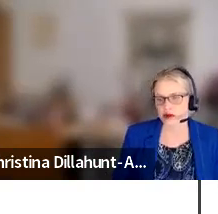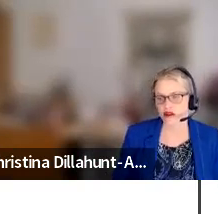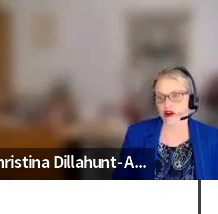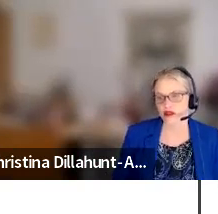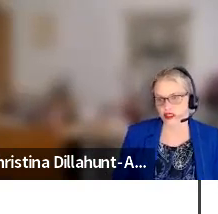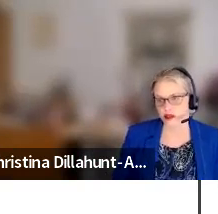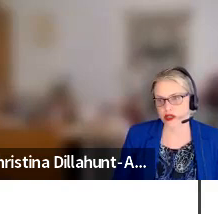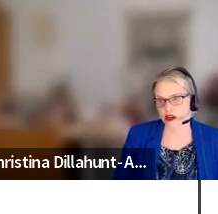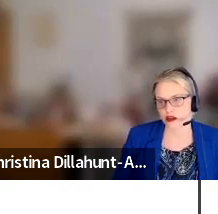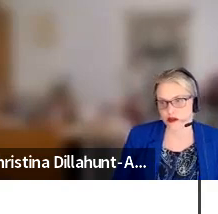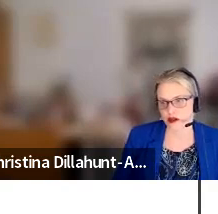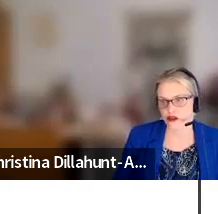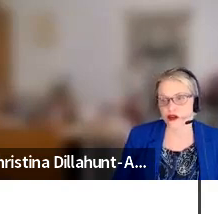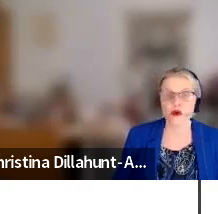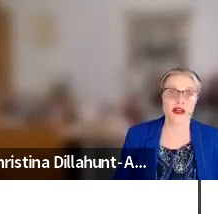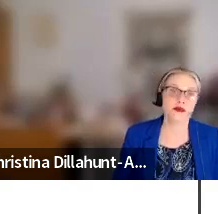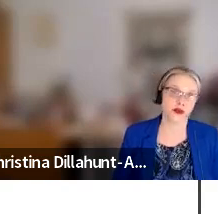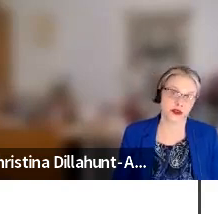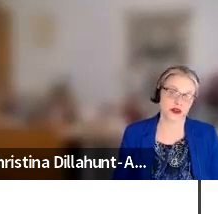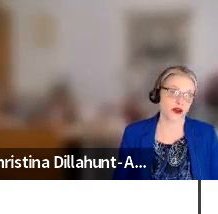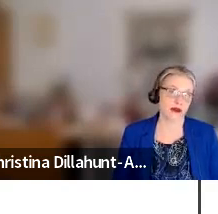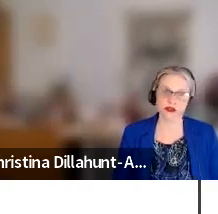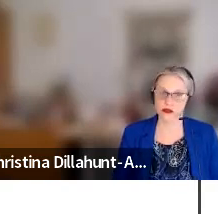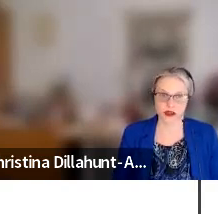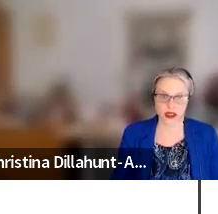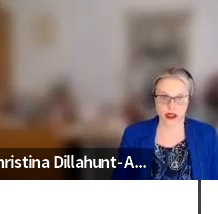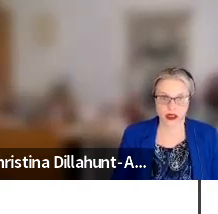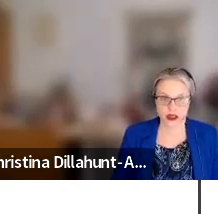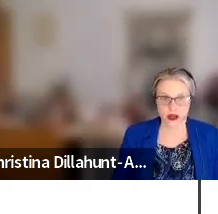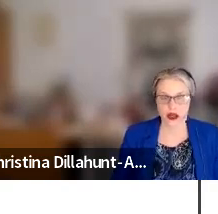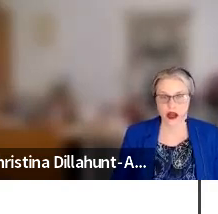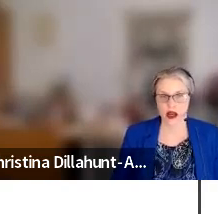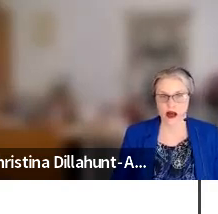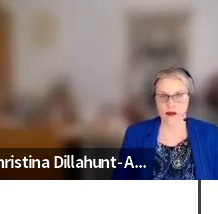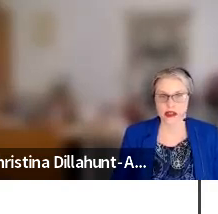Risky behavior often leads to being incarcerated. Poor impulse control, absolutely.